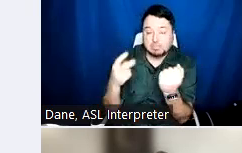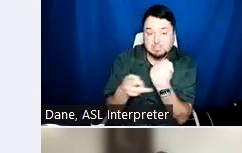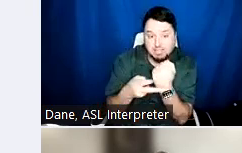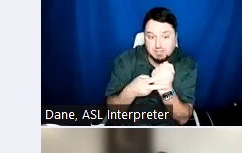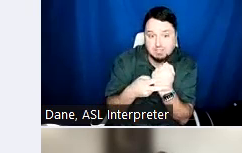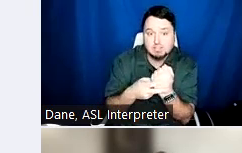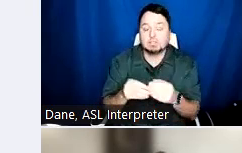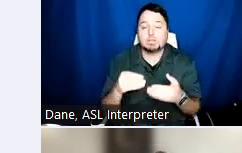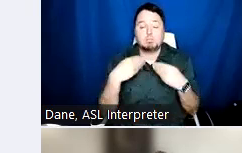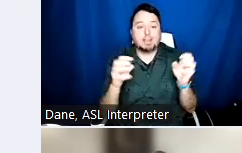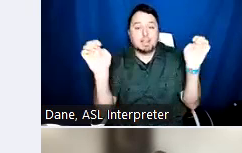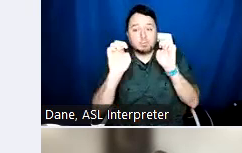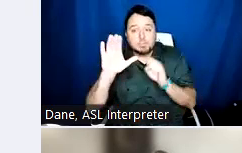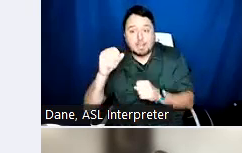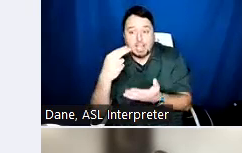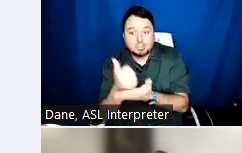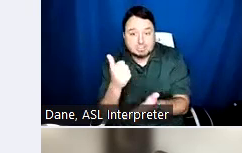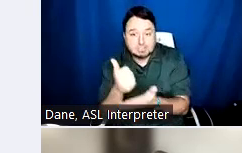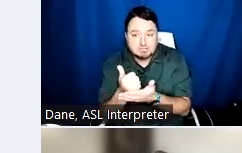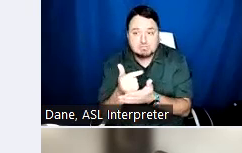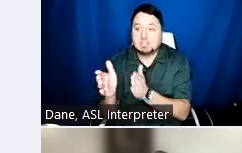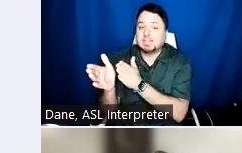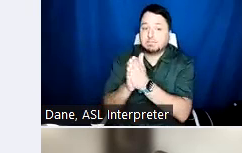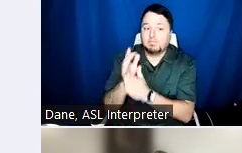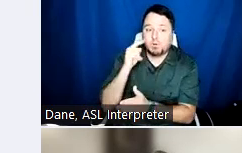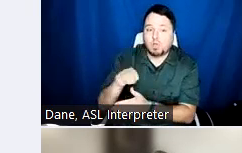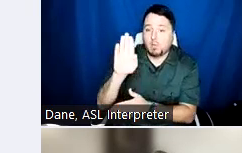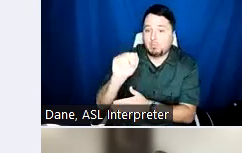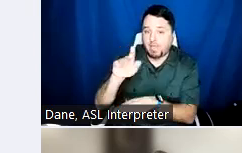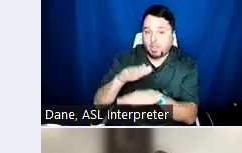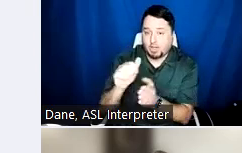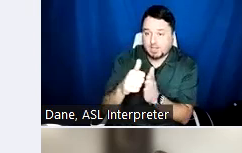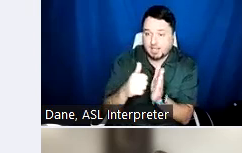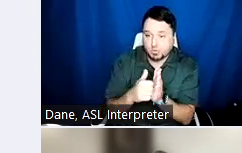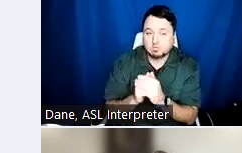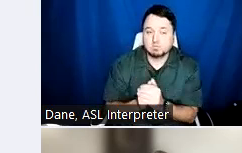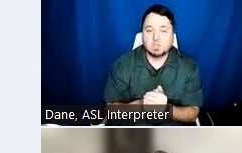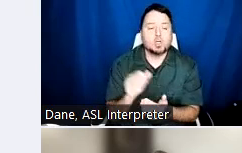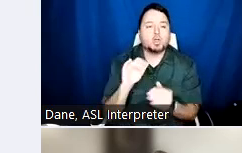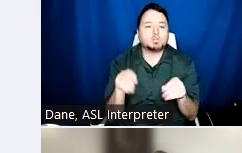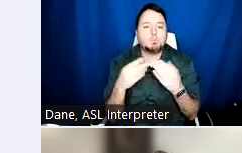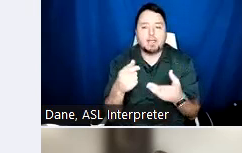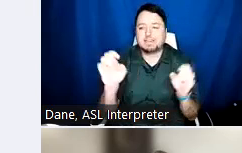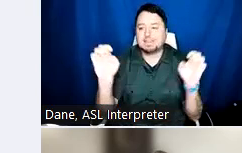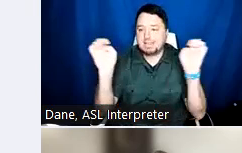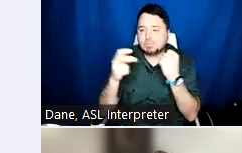provide incentives for bank on accounts and provide emergency savings account.